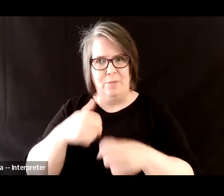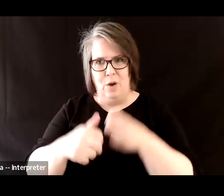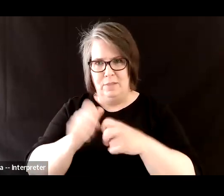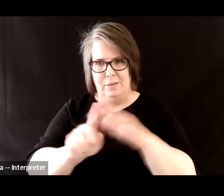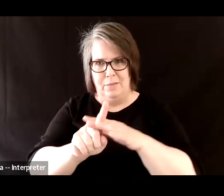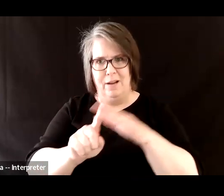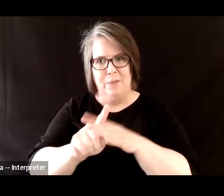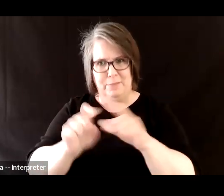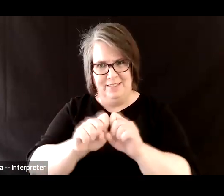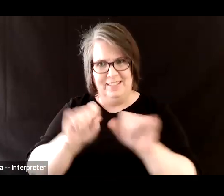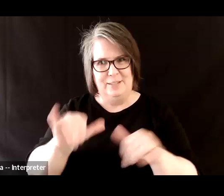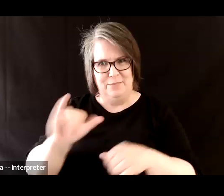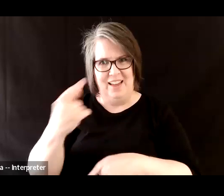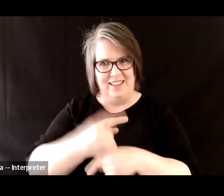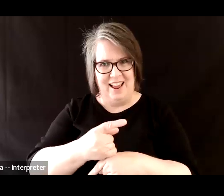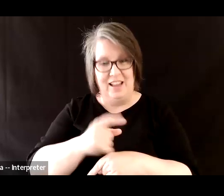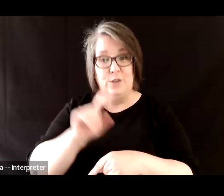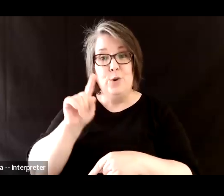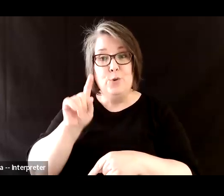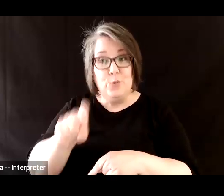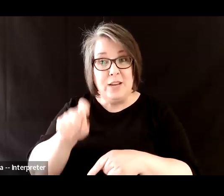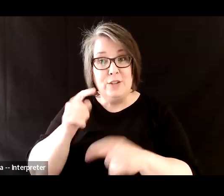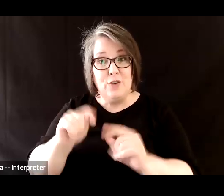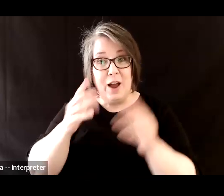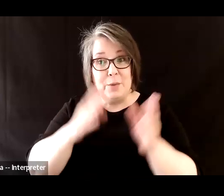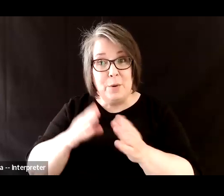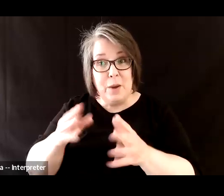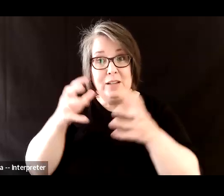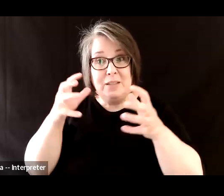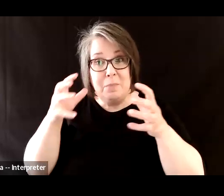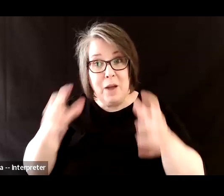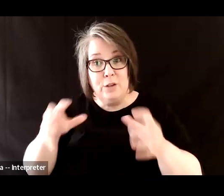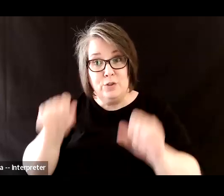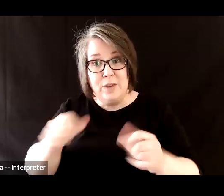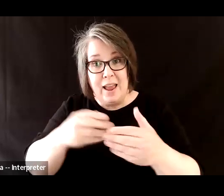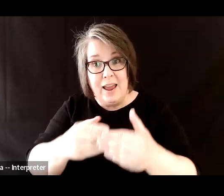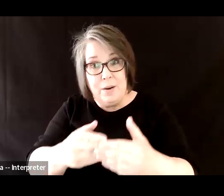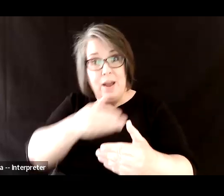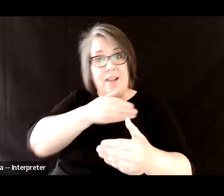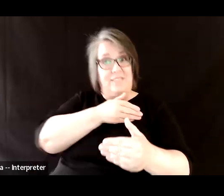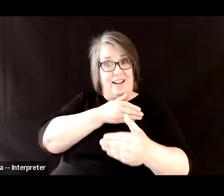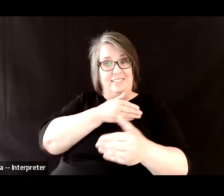So. So I want to try to prepare as much as you can in advance for any events that you are putting on. So.